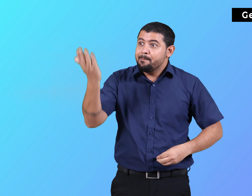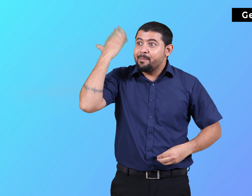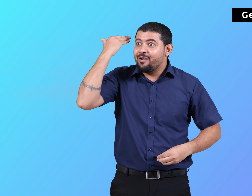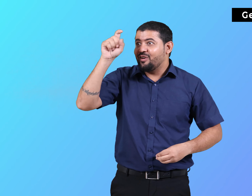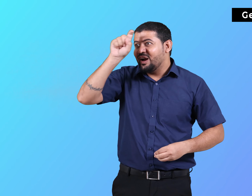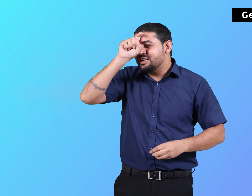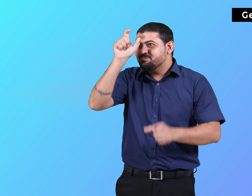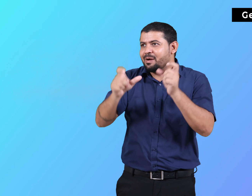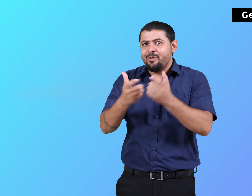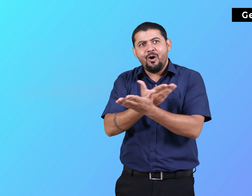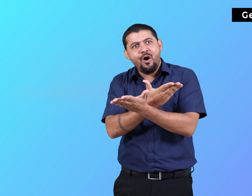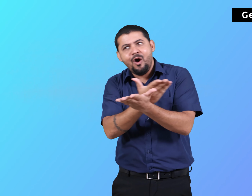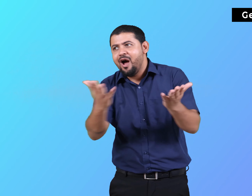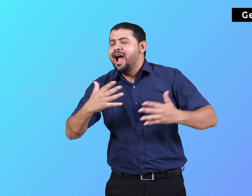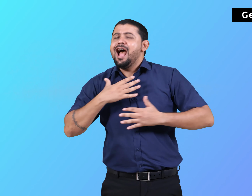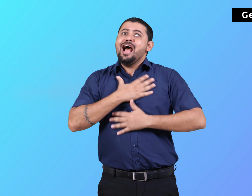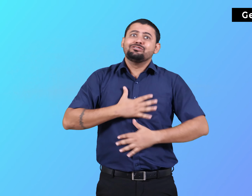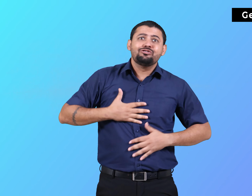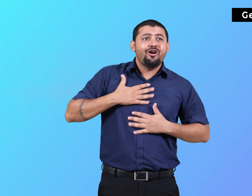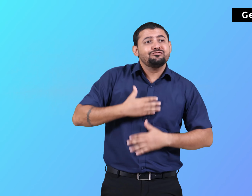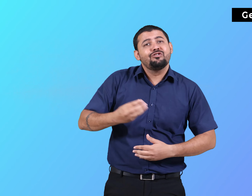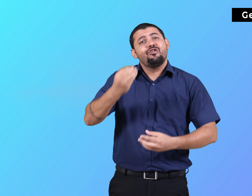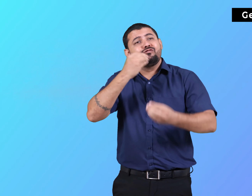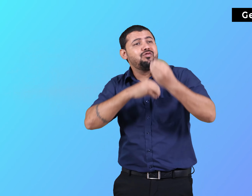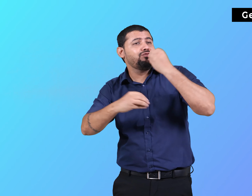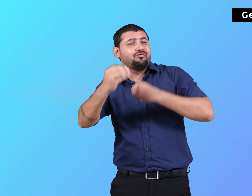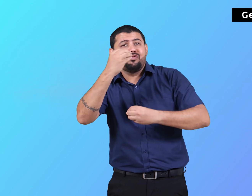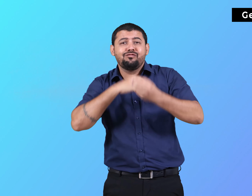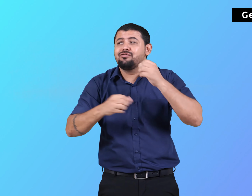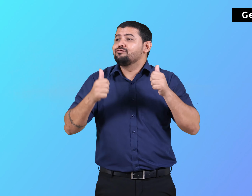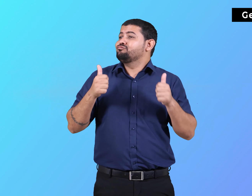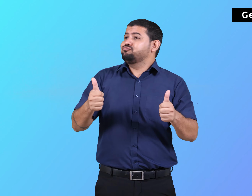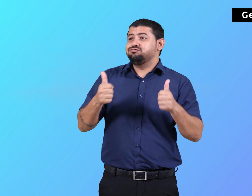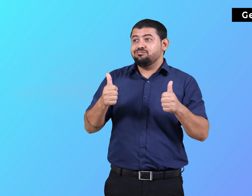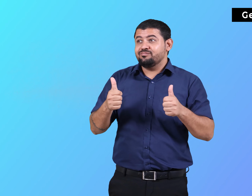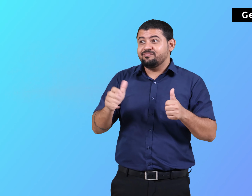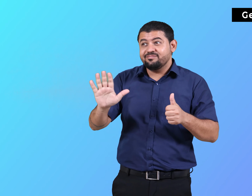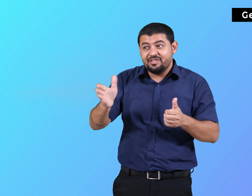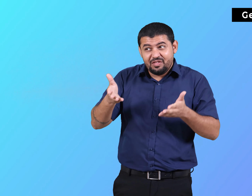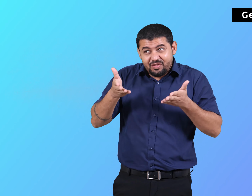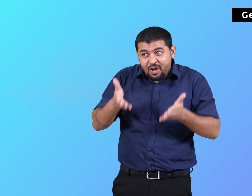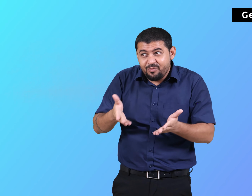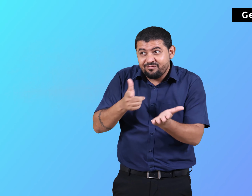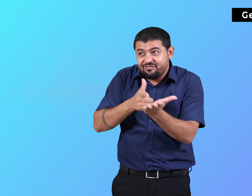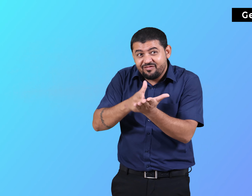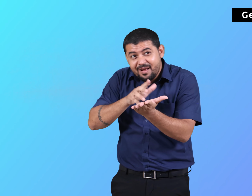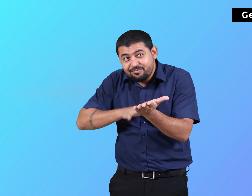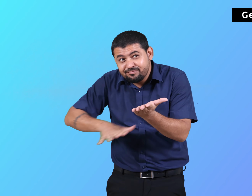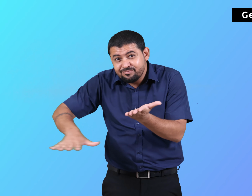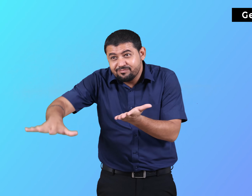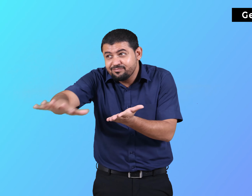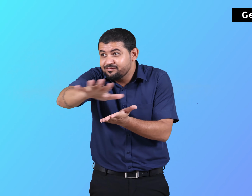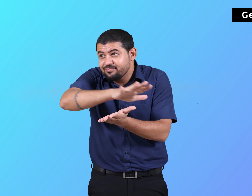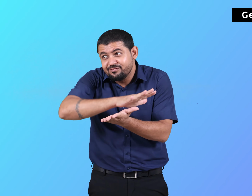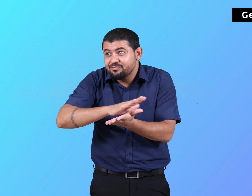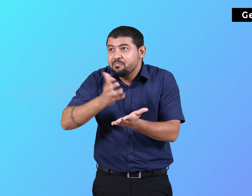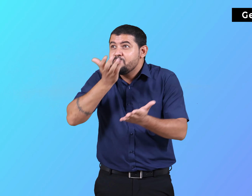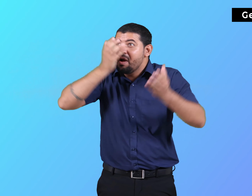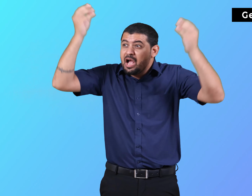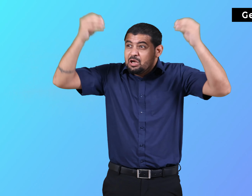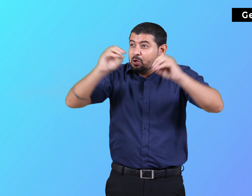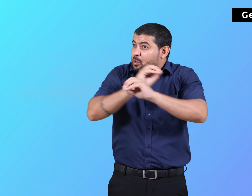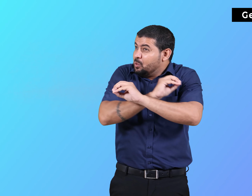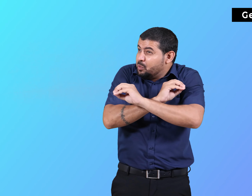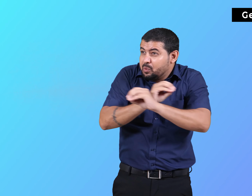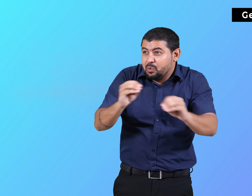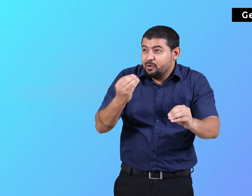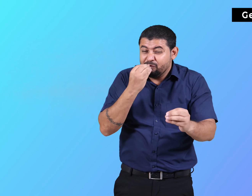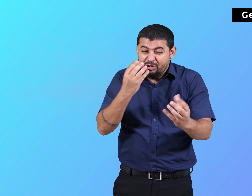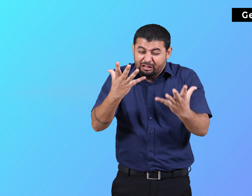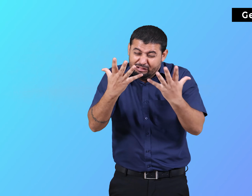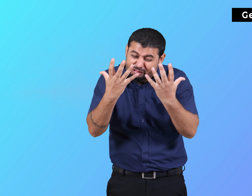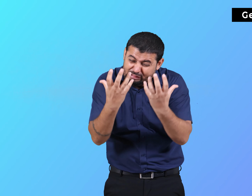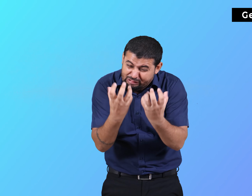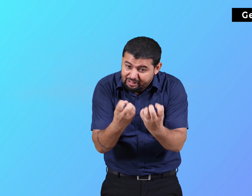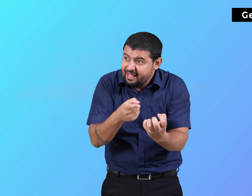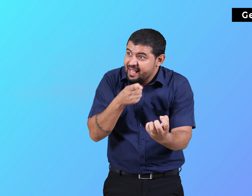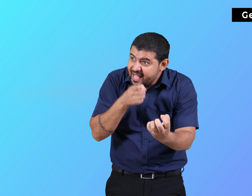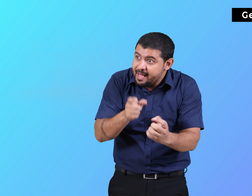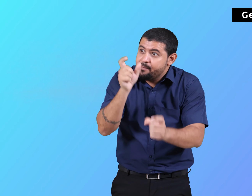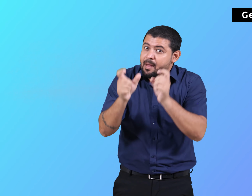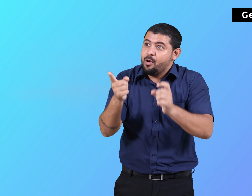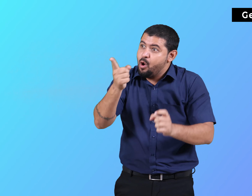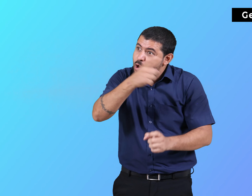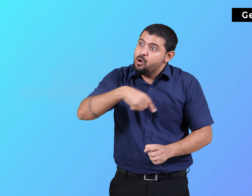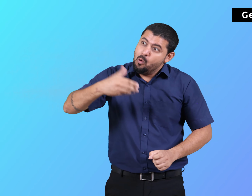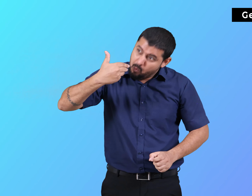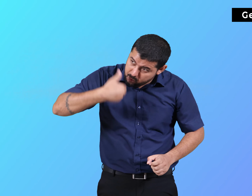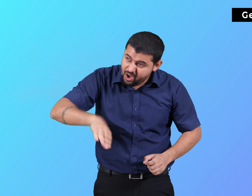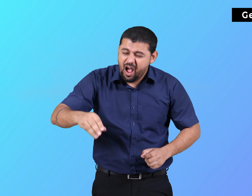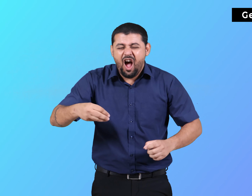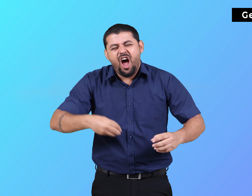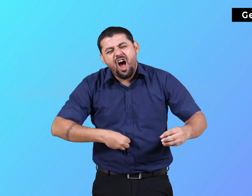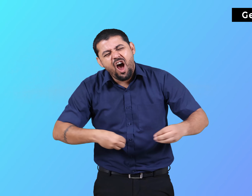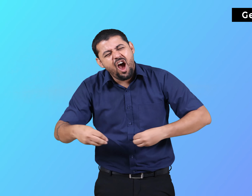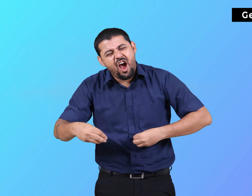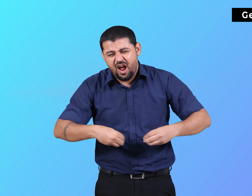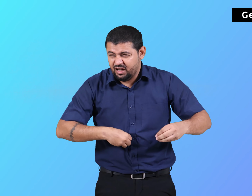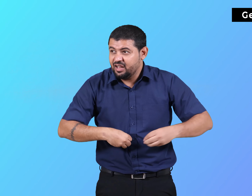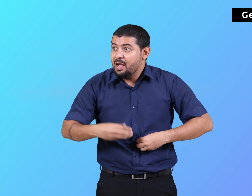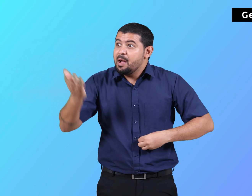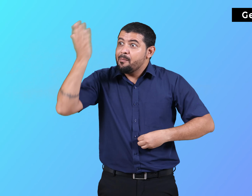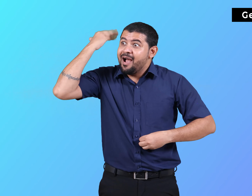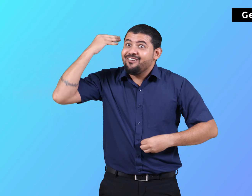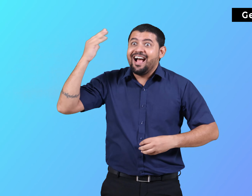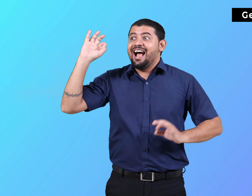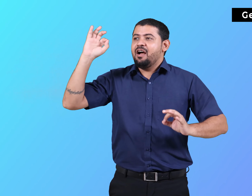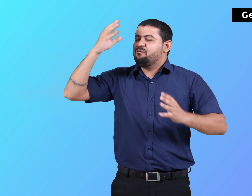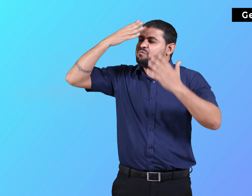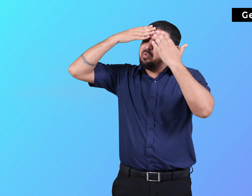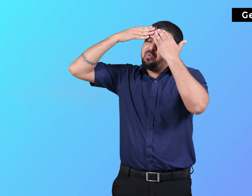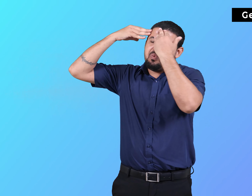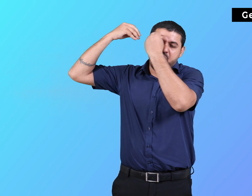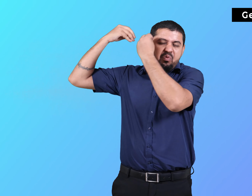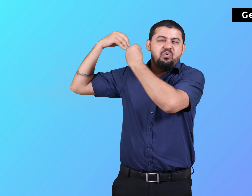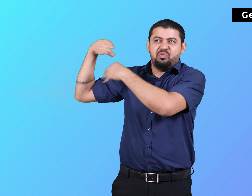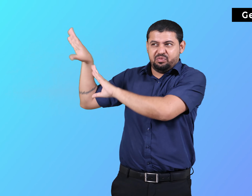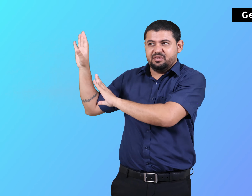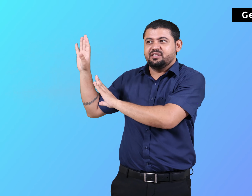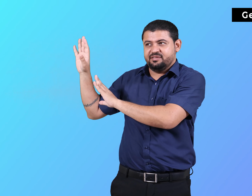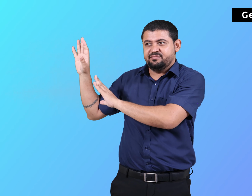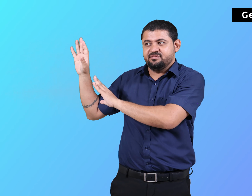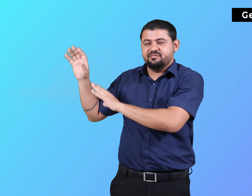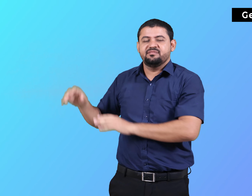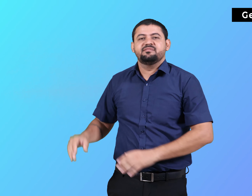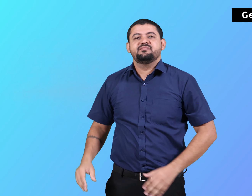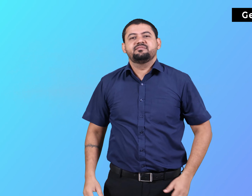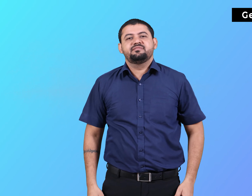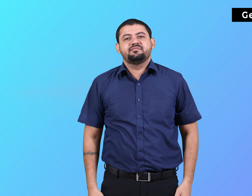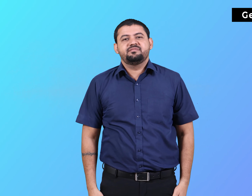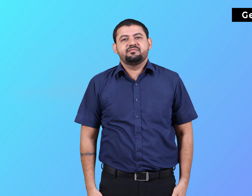The famine will be so bad that people will not remember what it was like to have plenty of food.